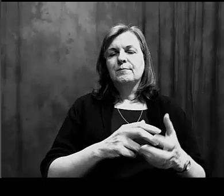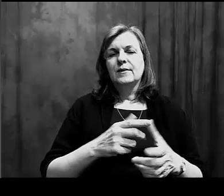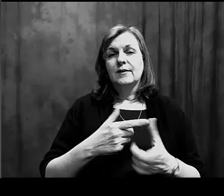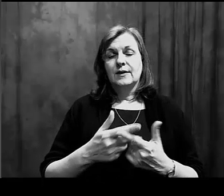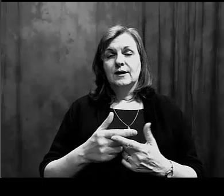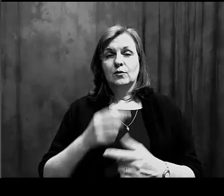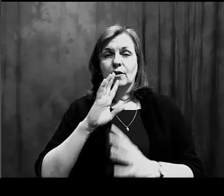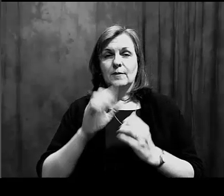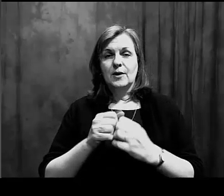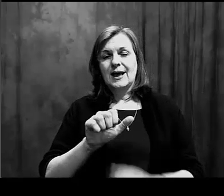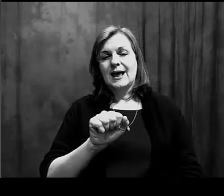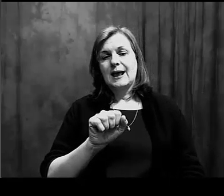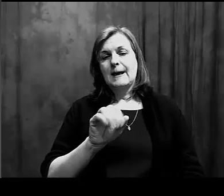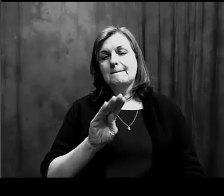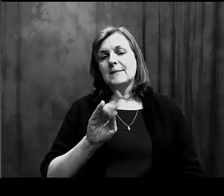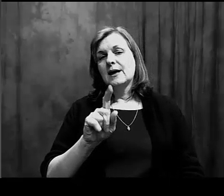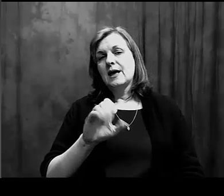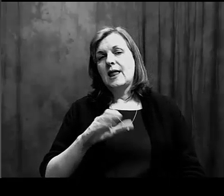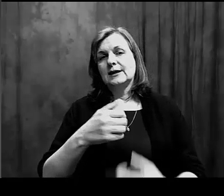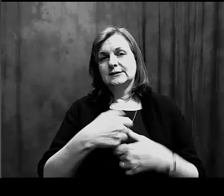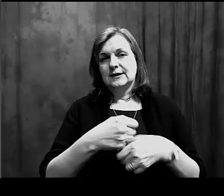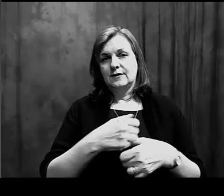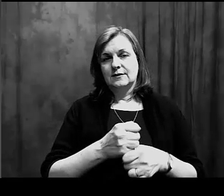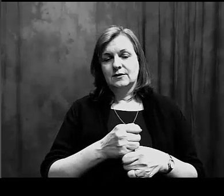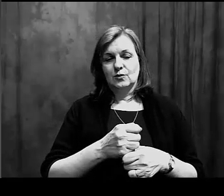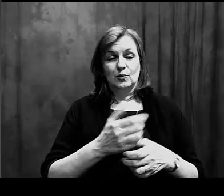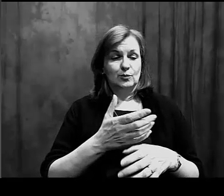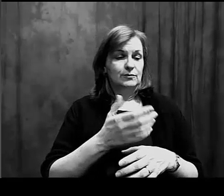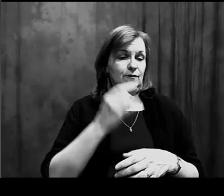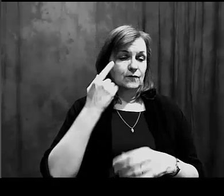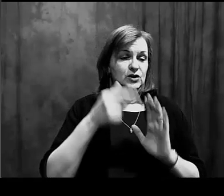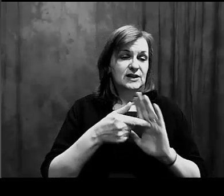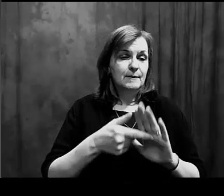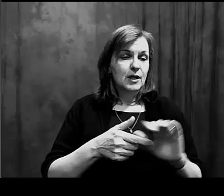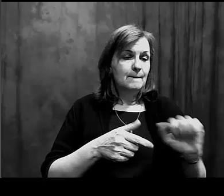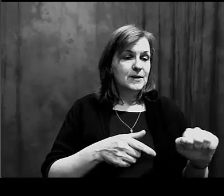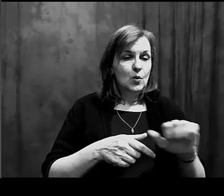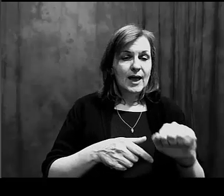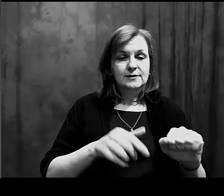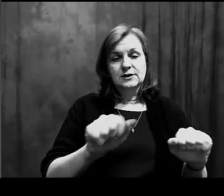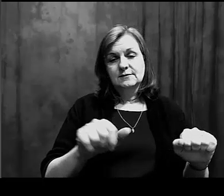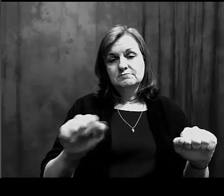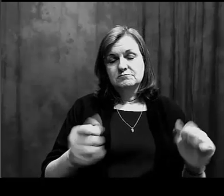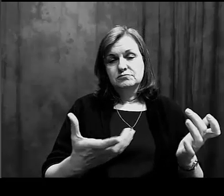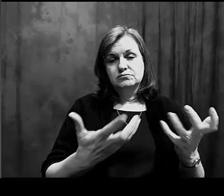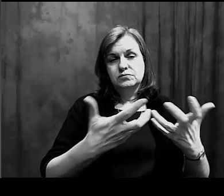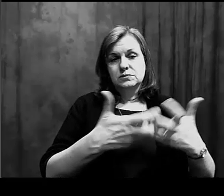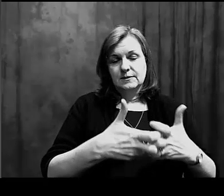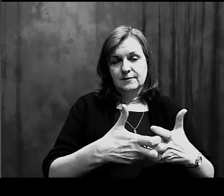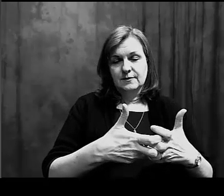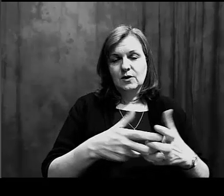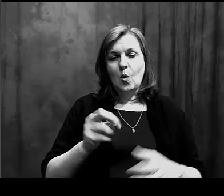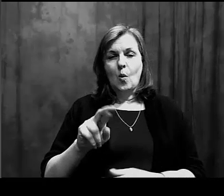this abiotic synthesis we've mentioned - and the idea of taking amino acids